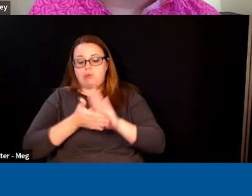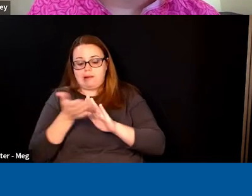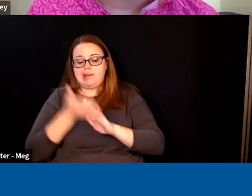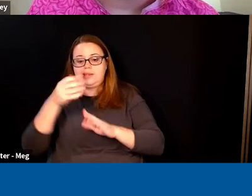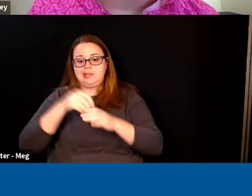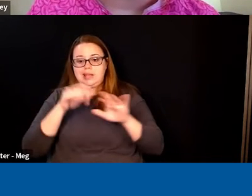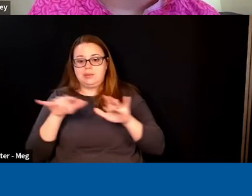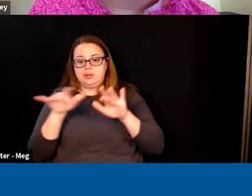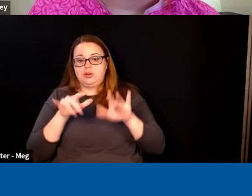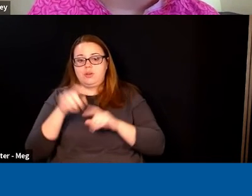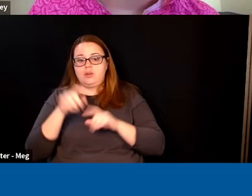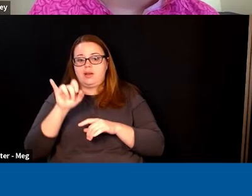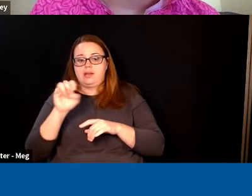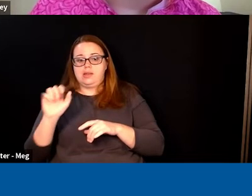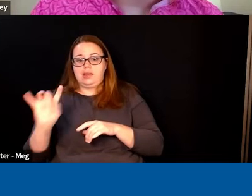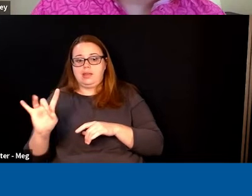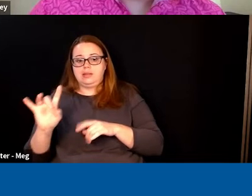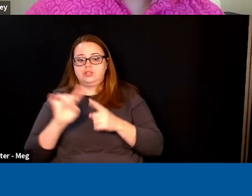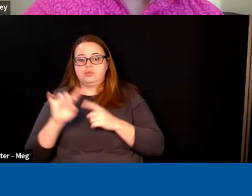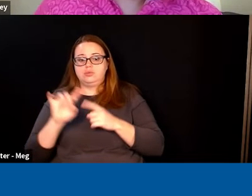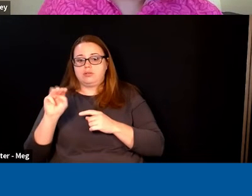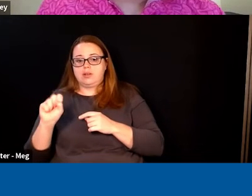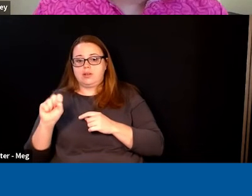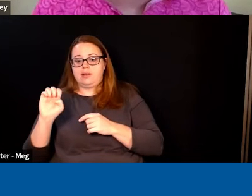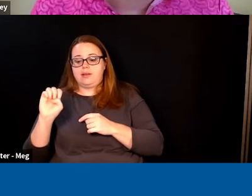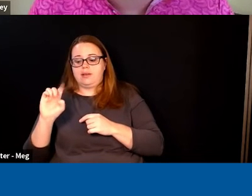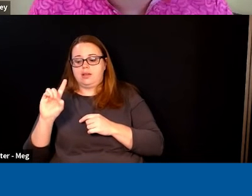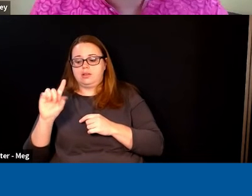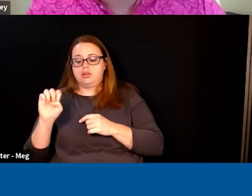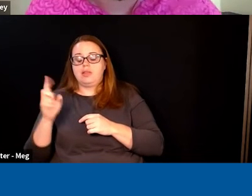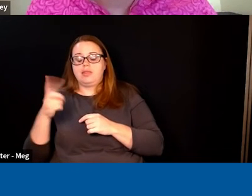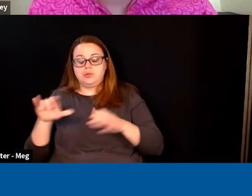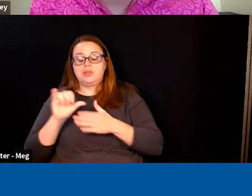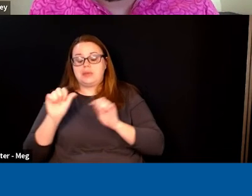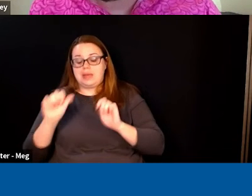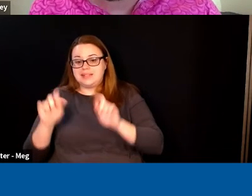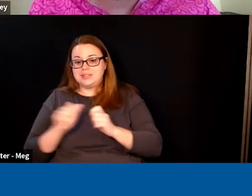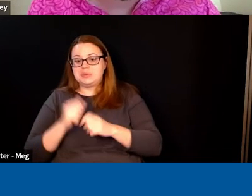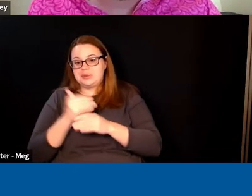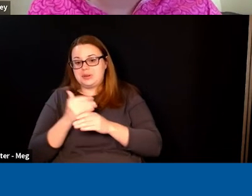from IE8 all the way up to Microsoft Edge and they do this so you can test with Windows. That's pretty cool.